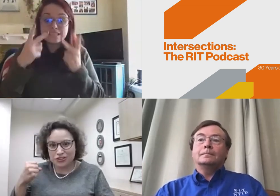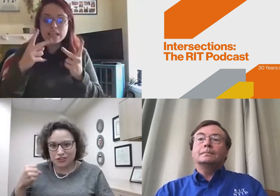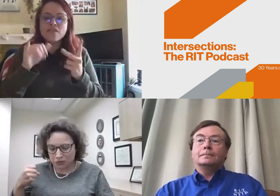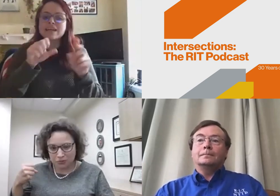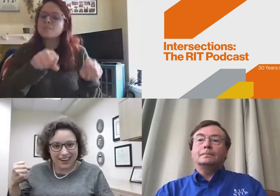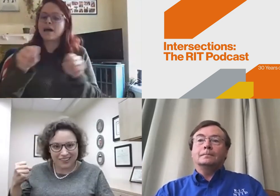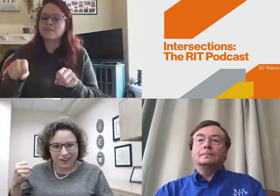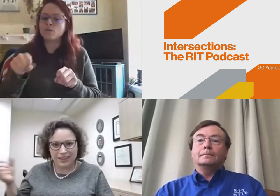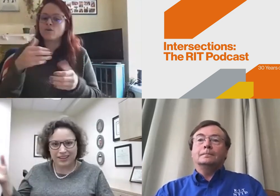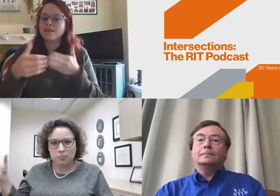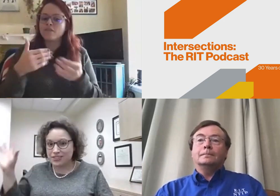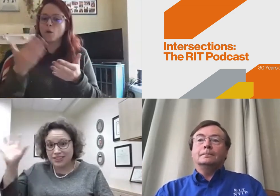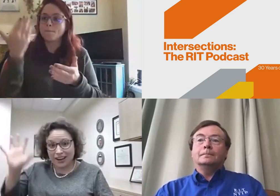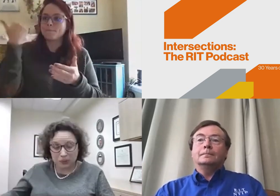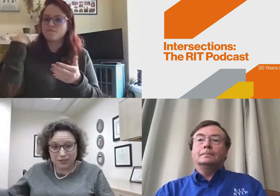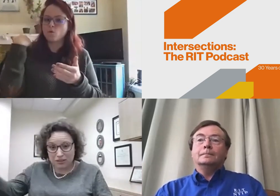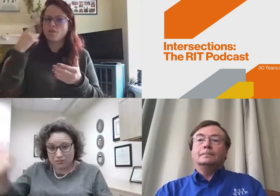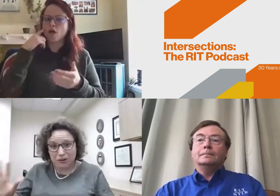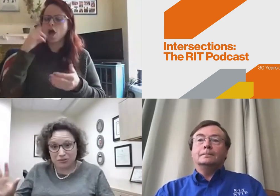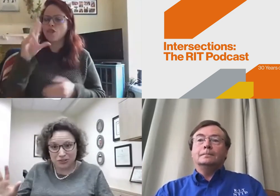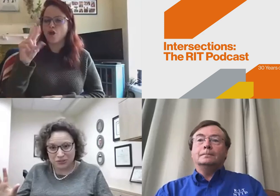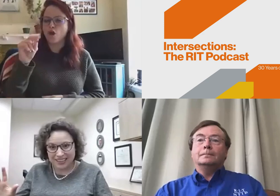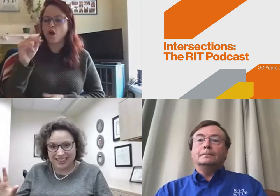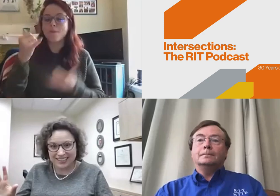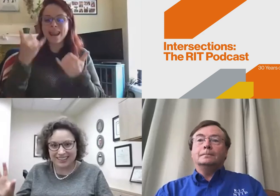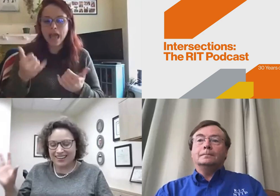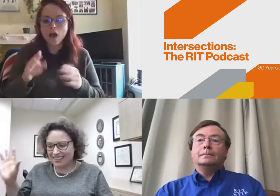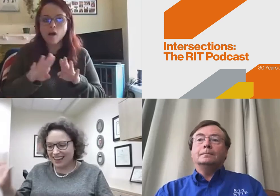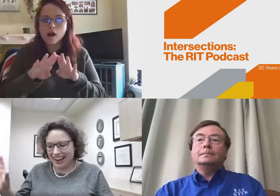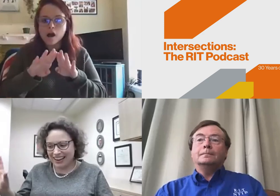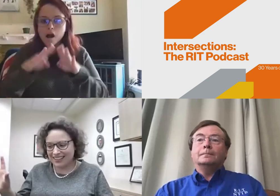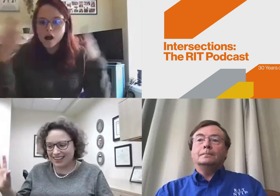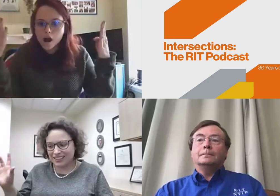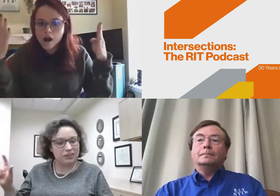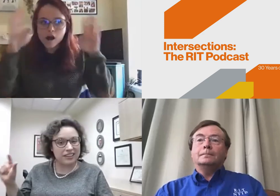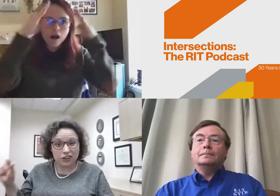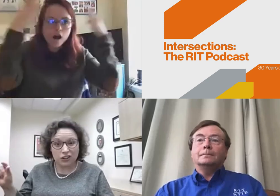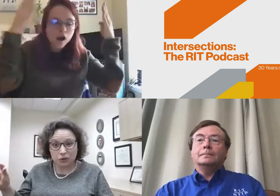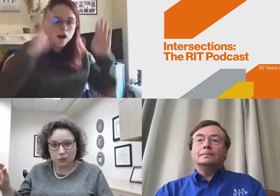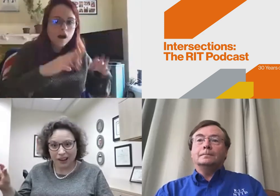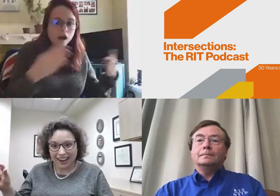And doors are being opened not only for the folks who need that access in a really acute